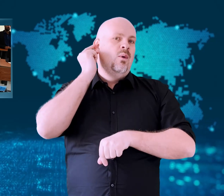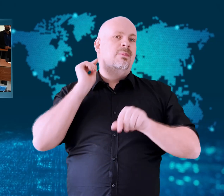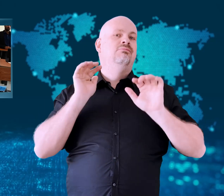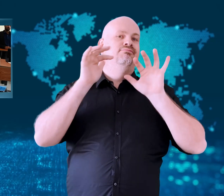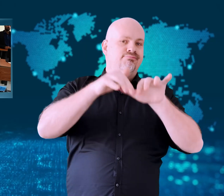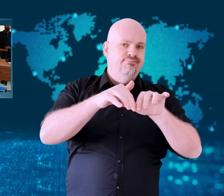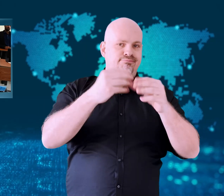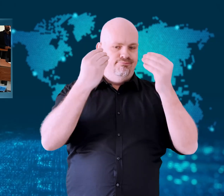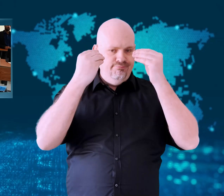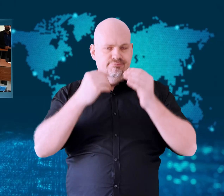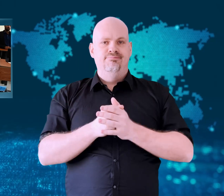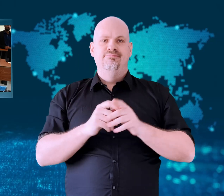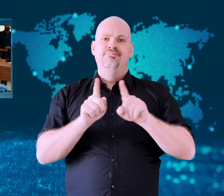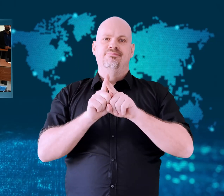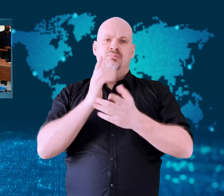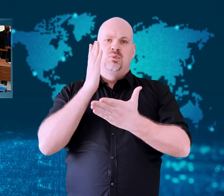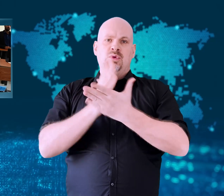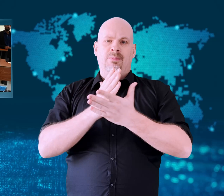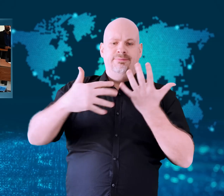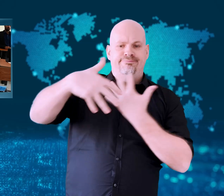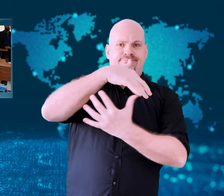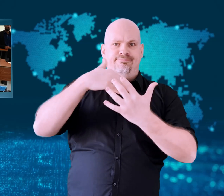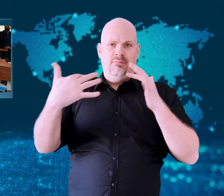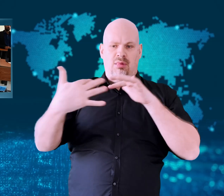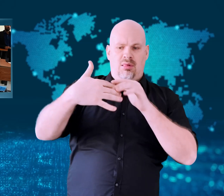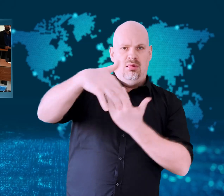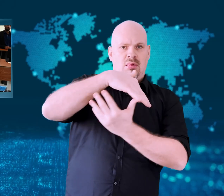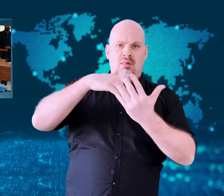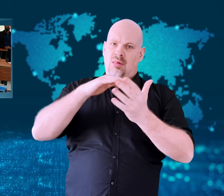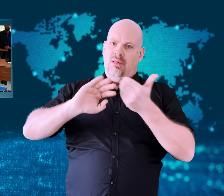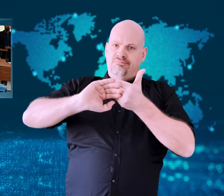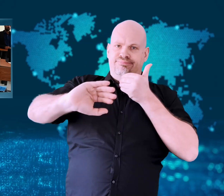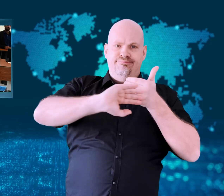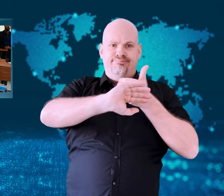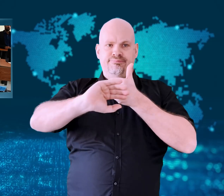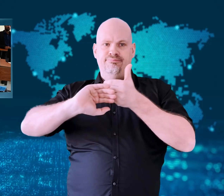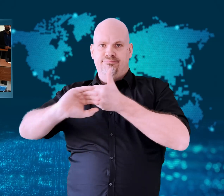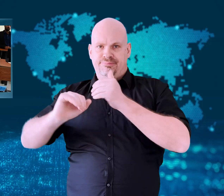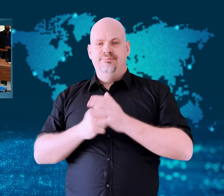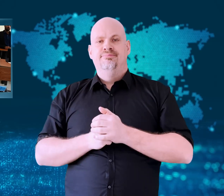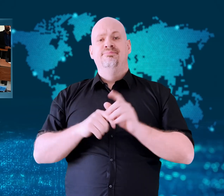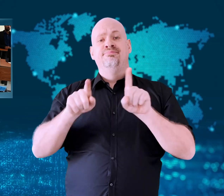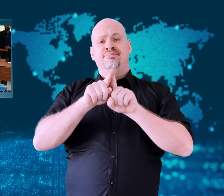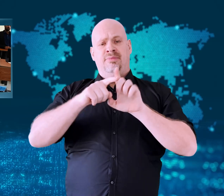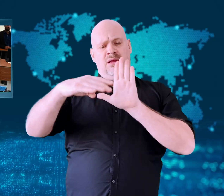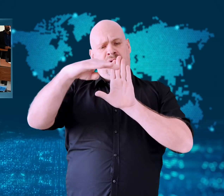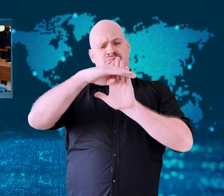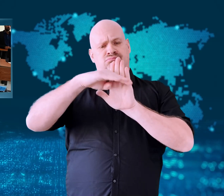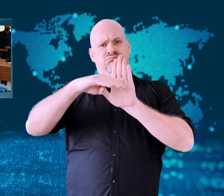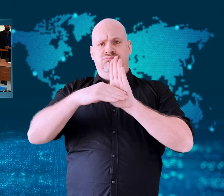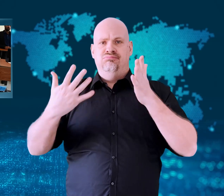times of the day to limit contact. When at school,